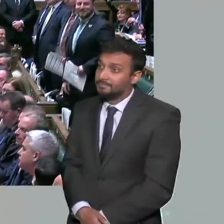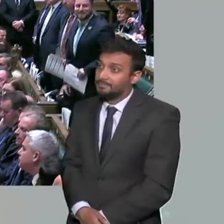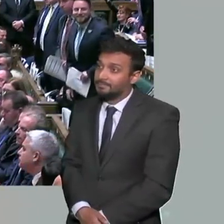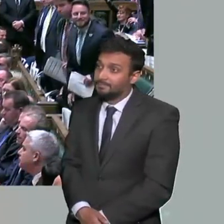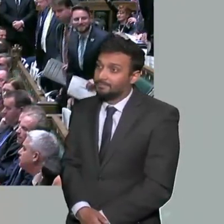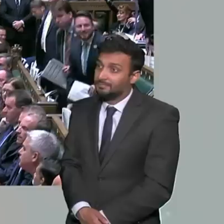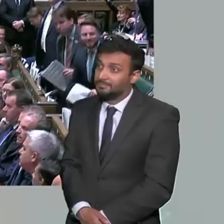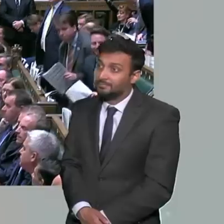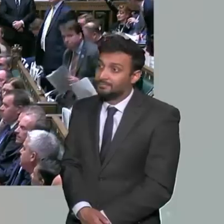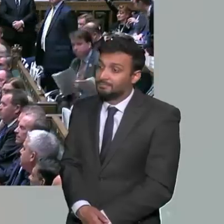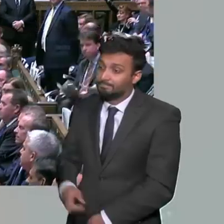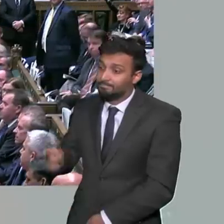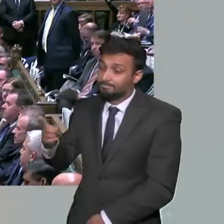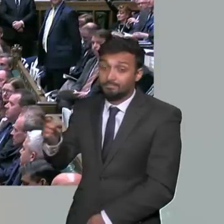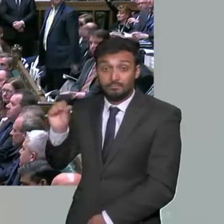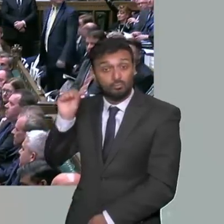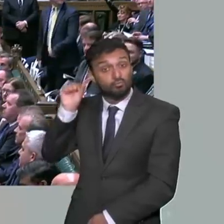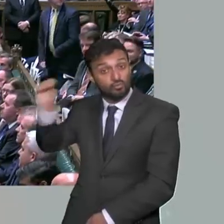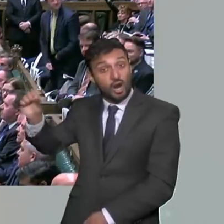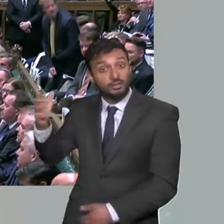The Prime Minister Yes, Labour campaigned to put up taxes on